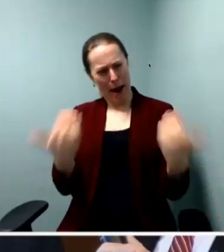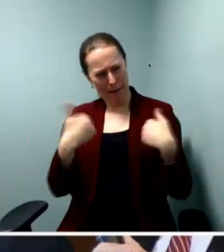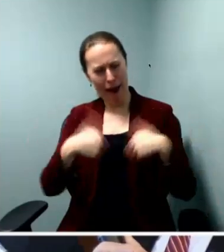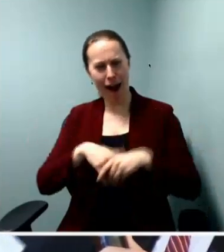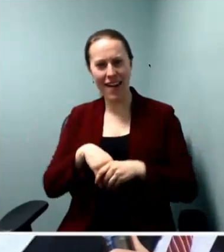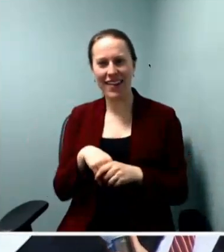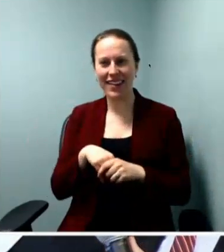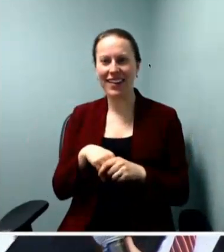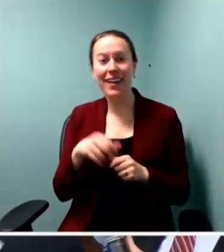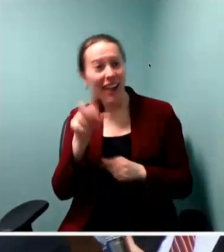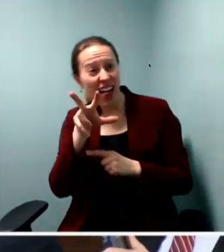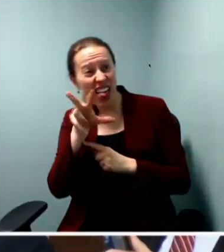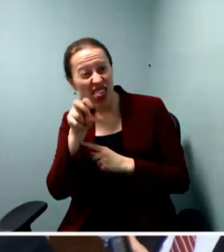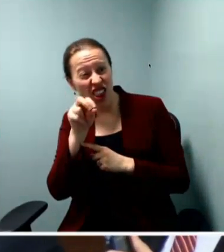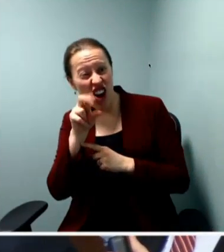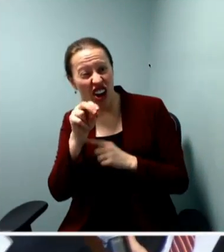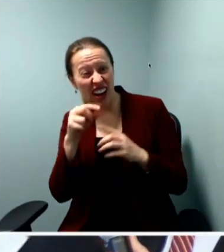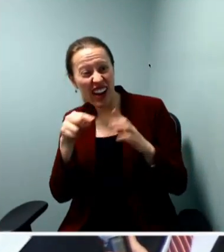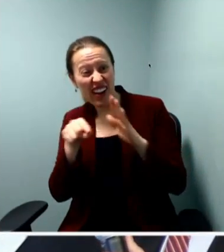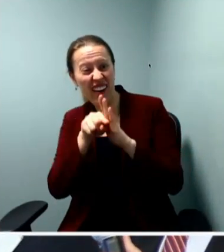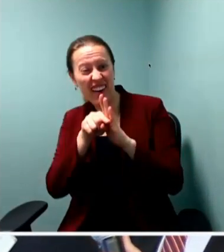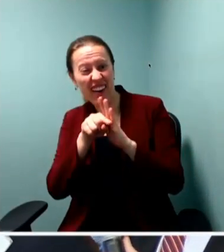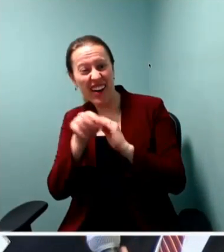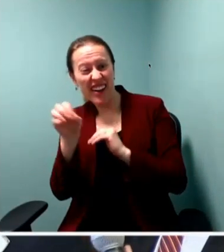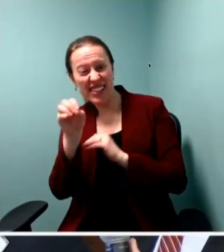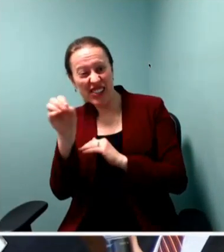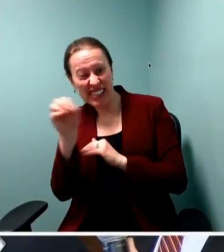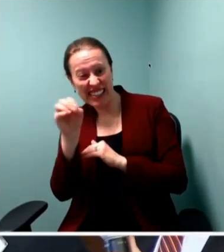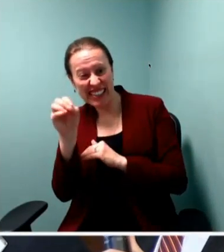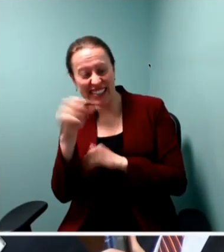It was 30 below, and her wheel froze and broke.